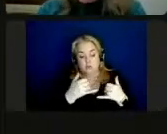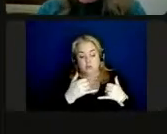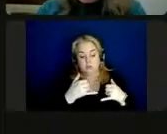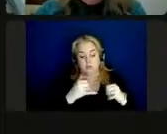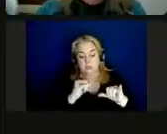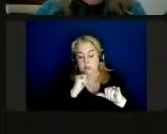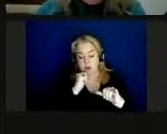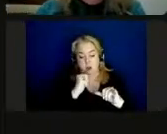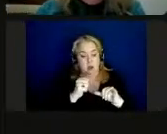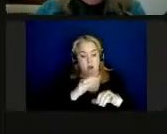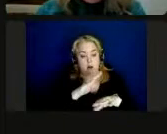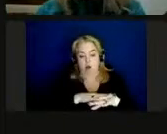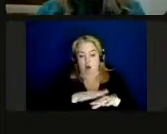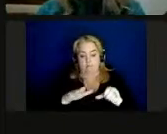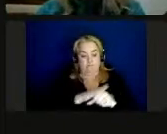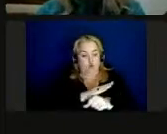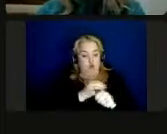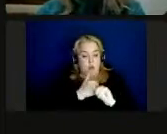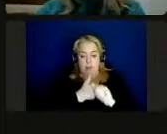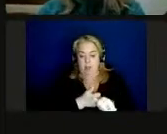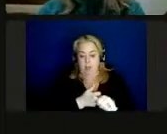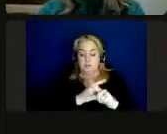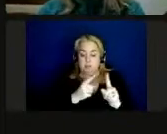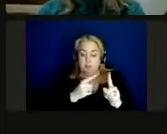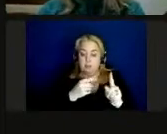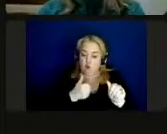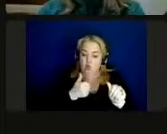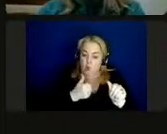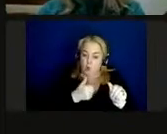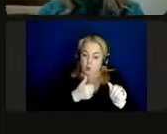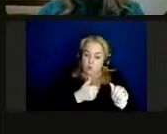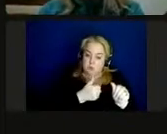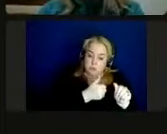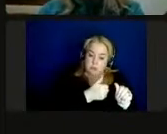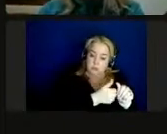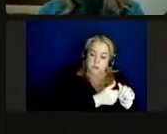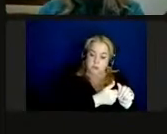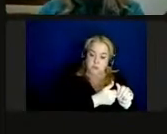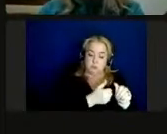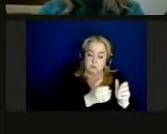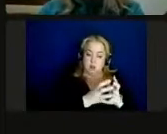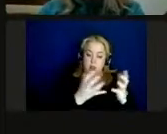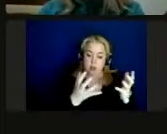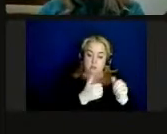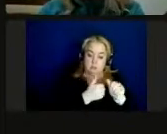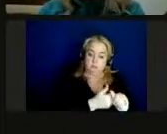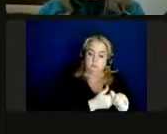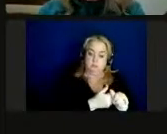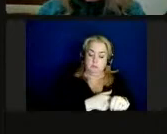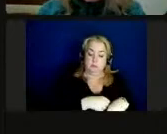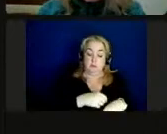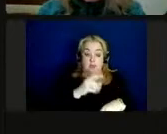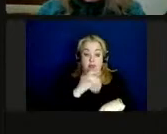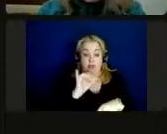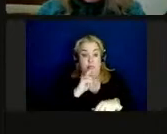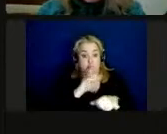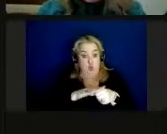ADMINISTON WITH YOUR EMPLOYEES JUST WORKING THERE.